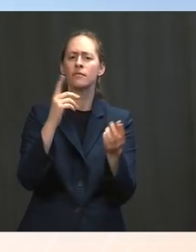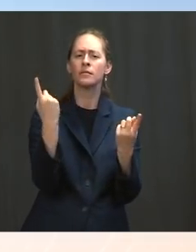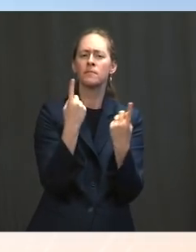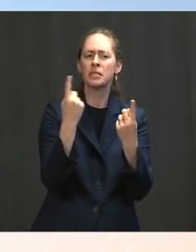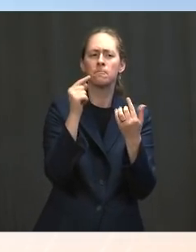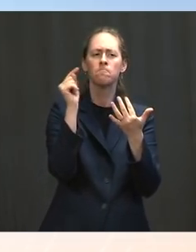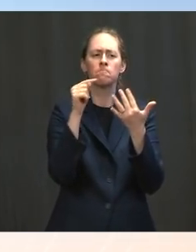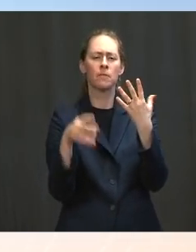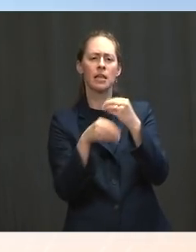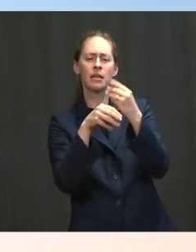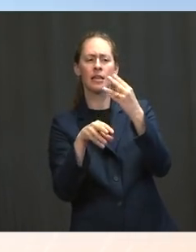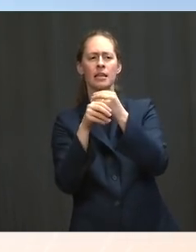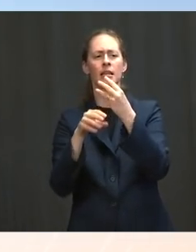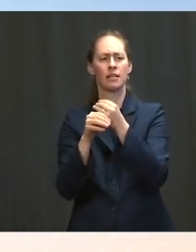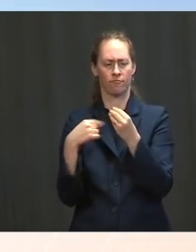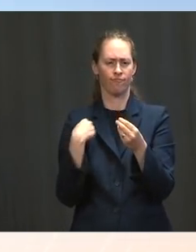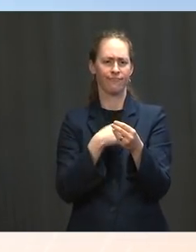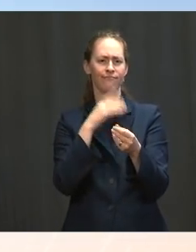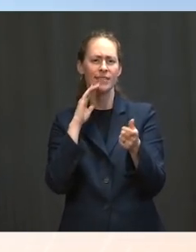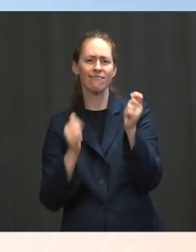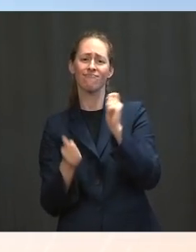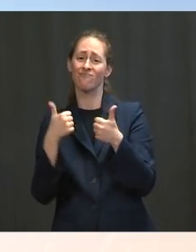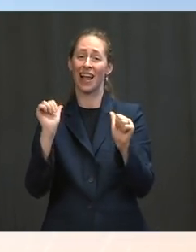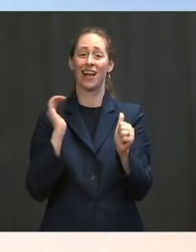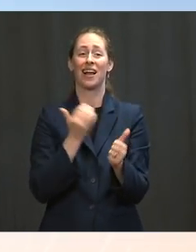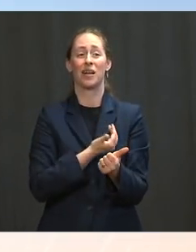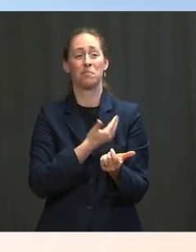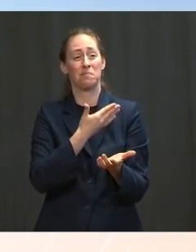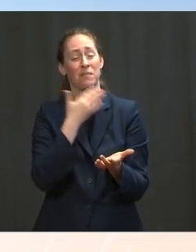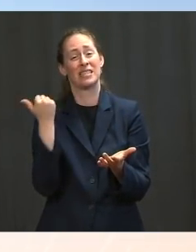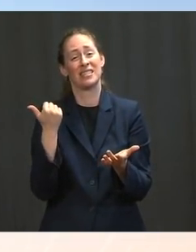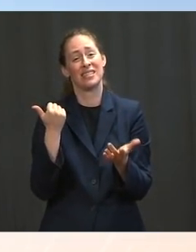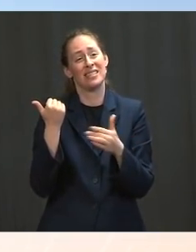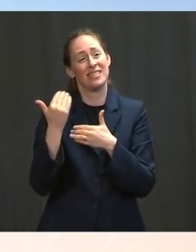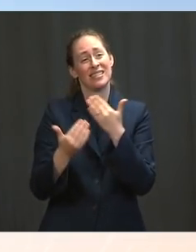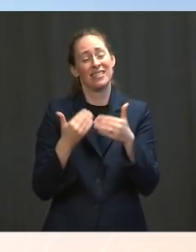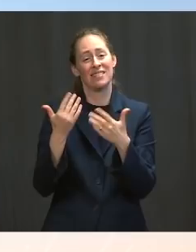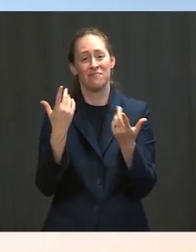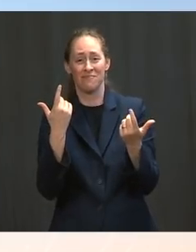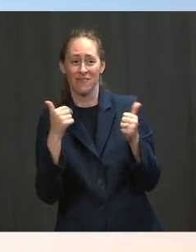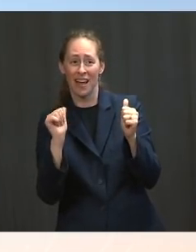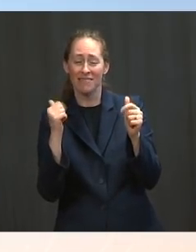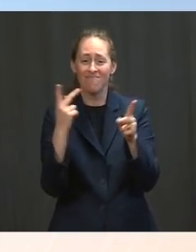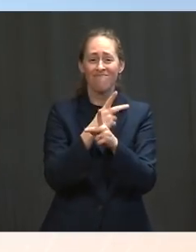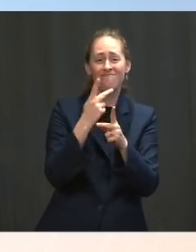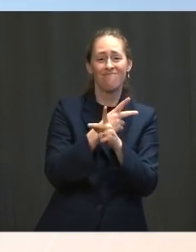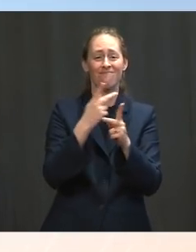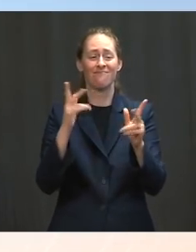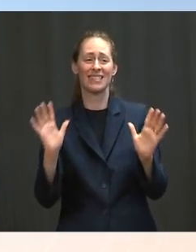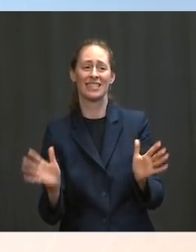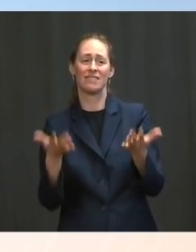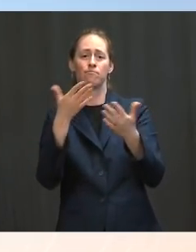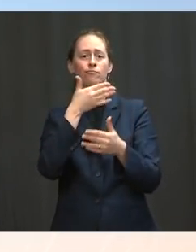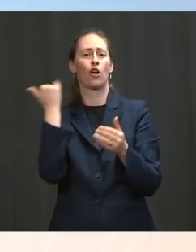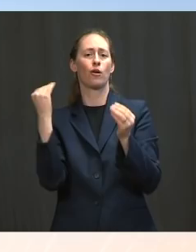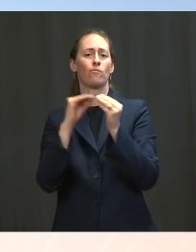as hard as we can to use the bes- -- best practices to continue to increase the vaccination rates around the country. The Press: And just one more quick one: